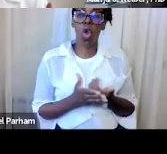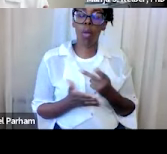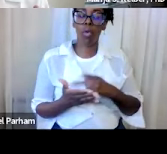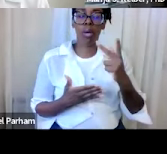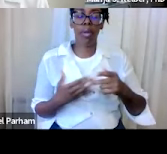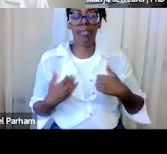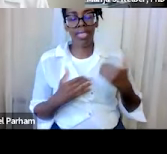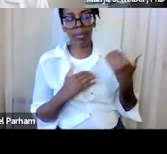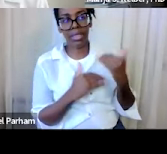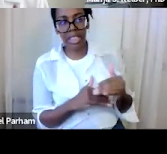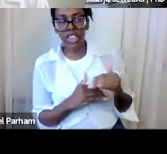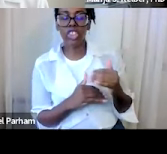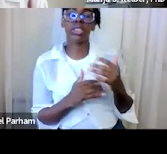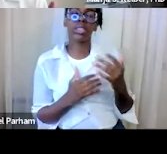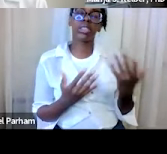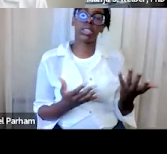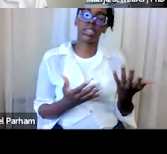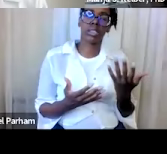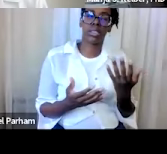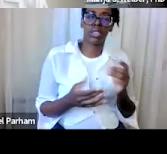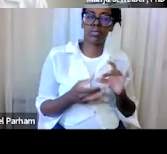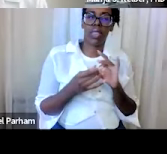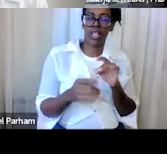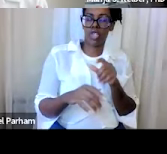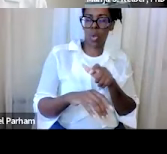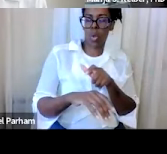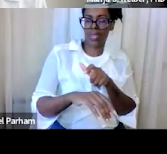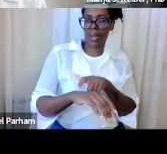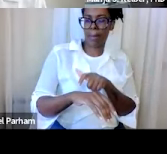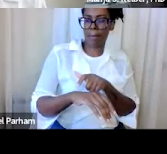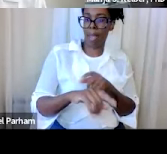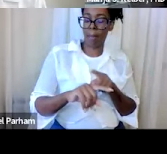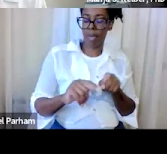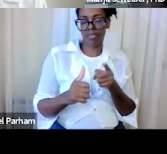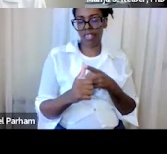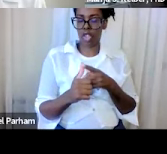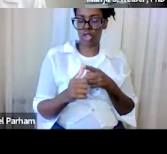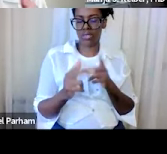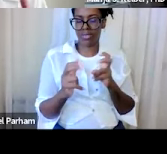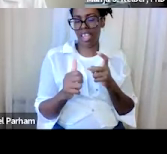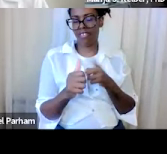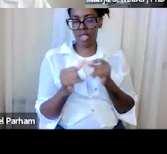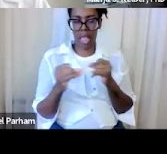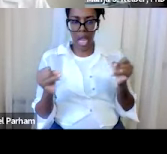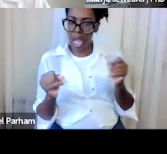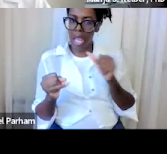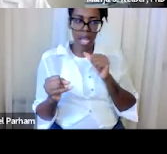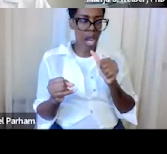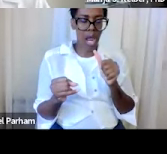and caveats to those limitations as far as how long they can be engaged with. But these are those first line kind of immediate non-medical interventions